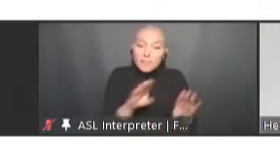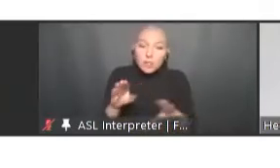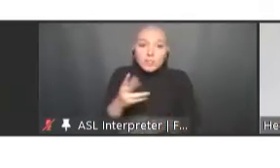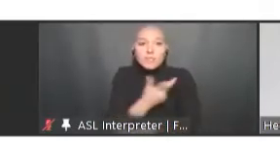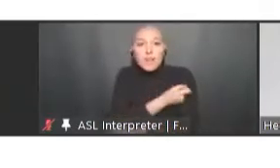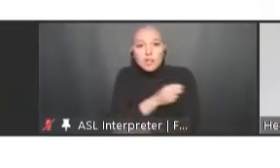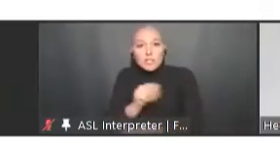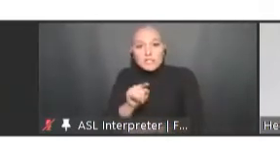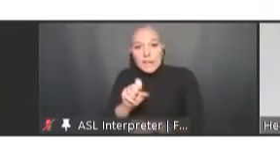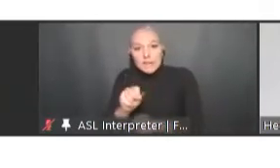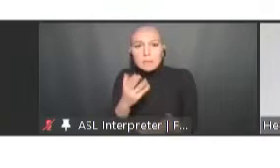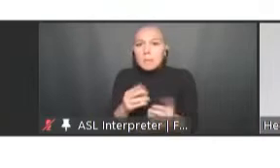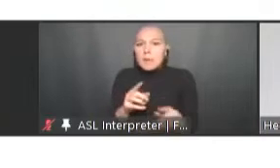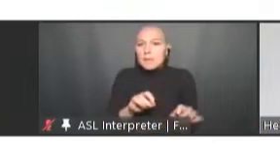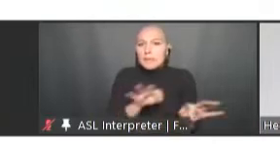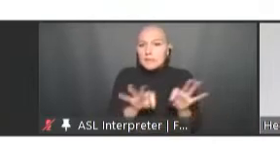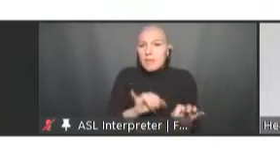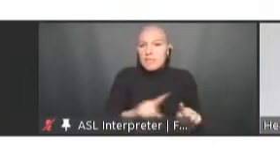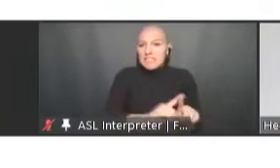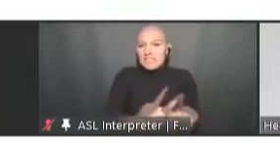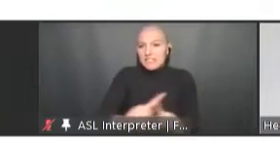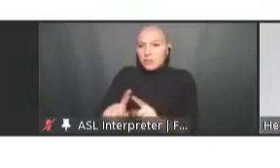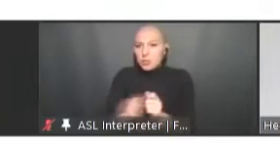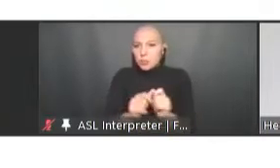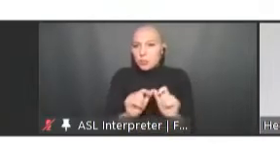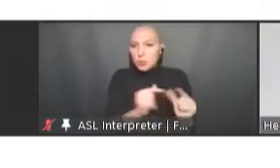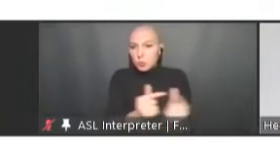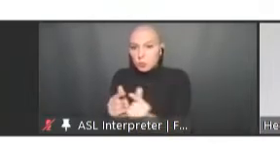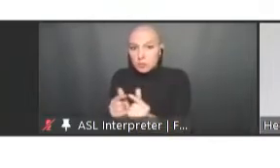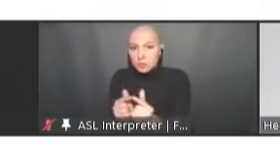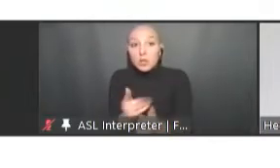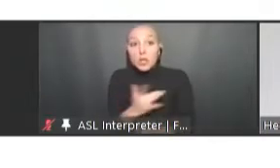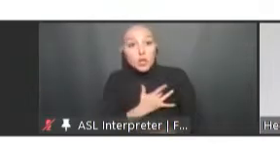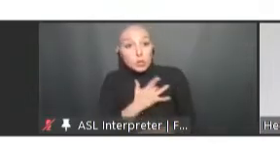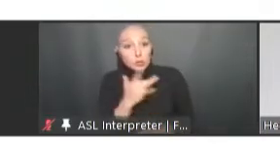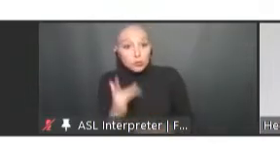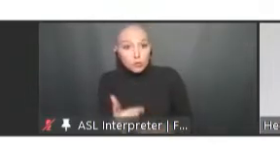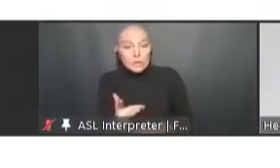And there are -- trends were likely affected by temporal changes in testing or reporting.